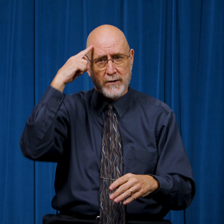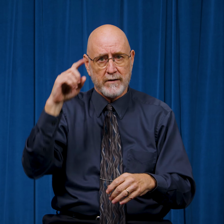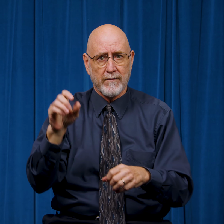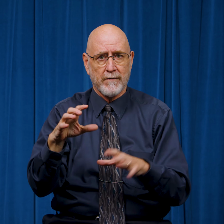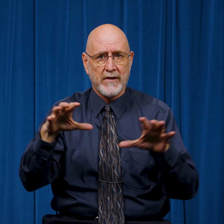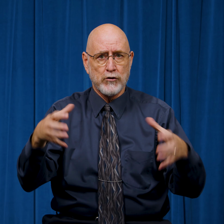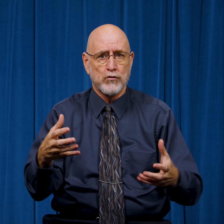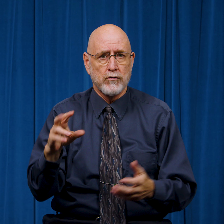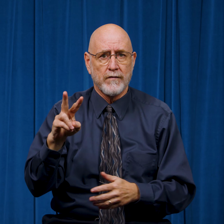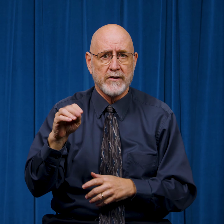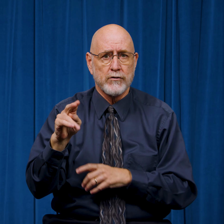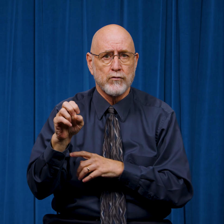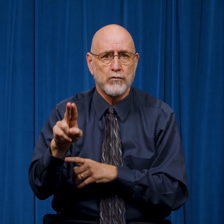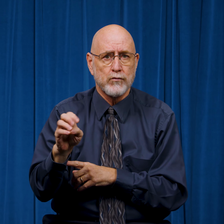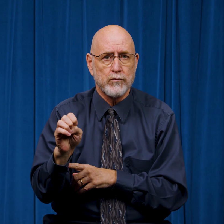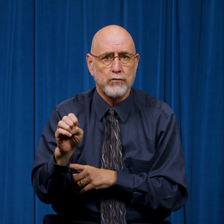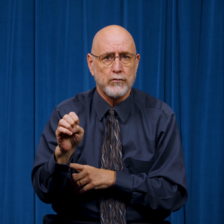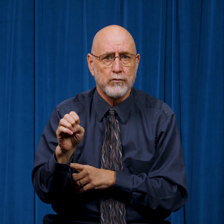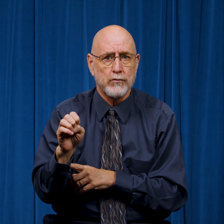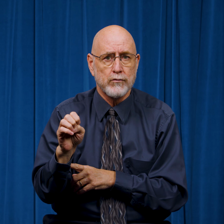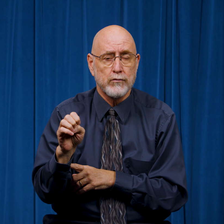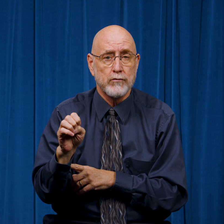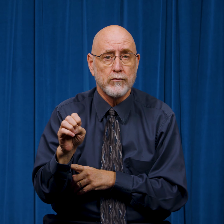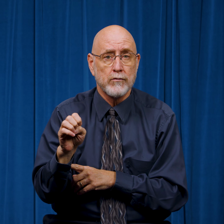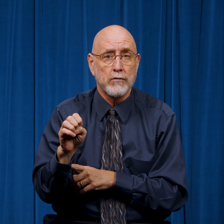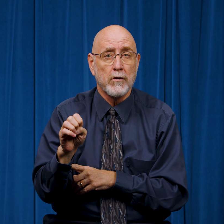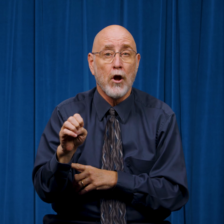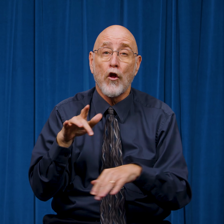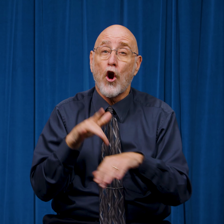Now, through much of its early history,